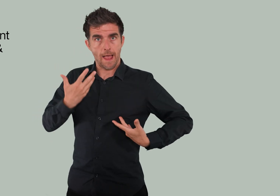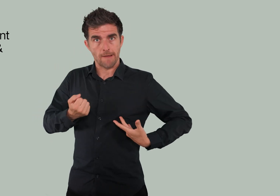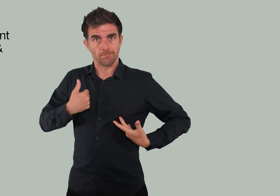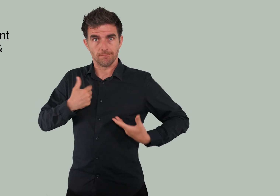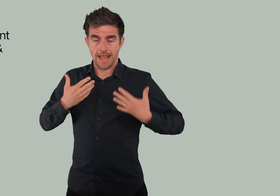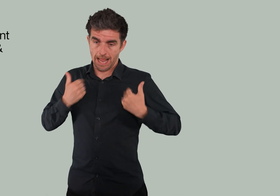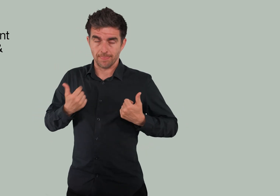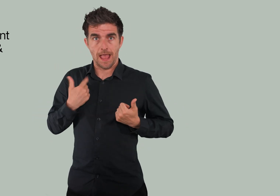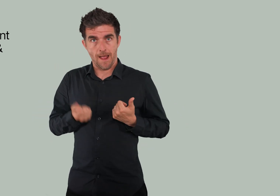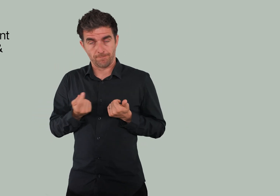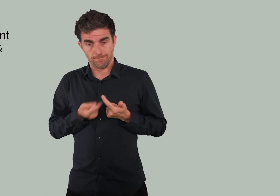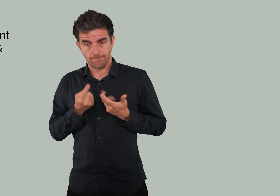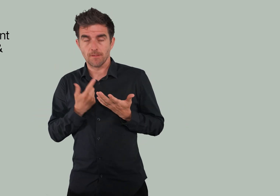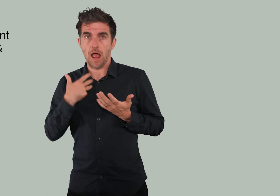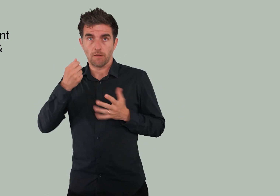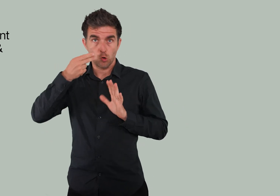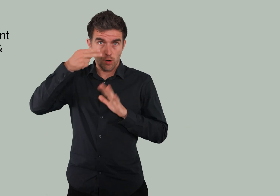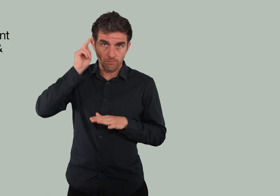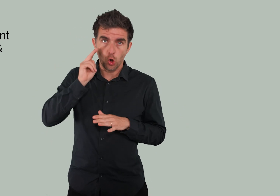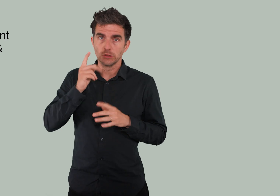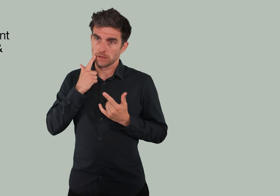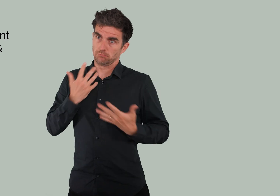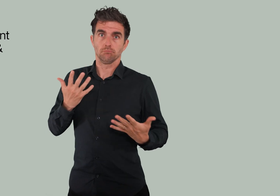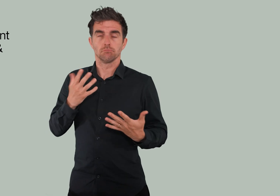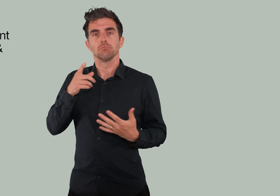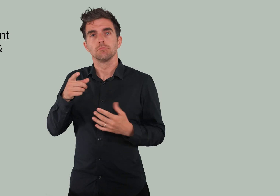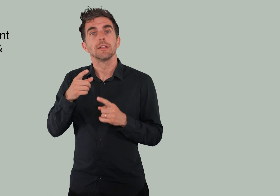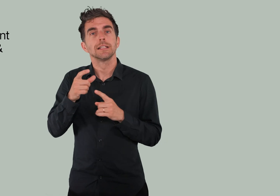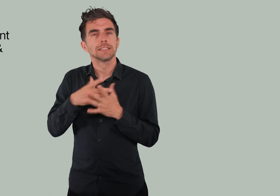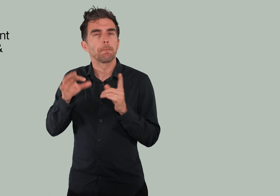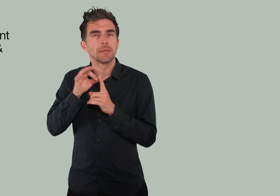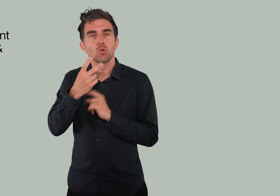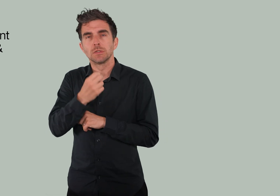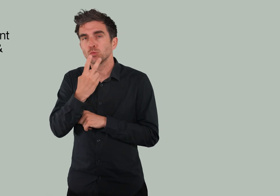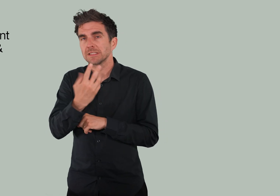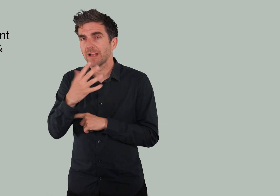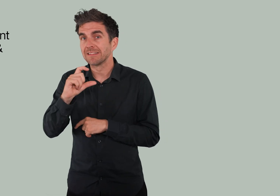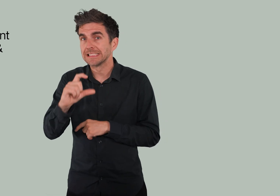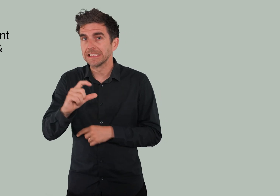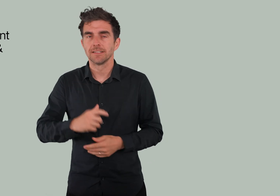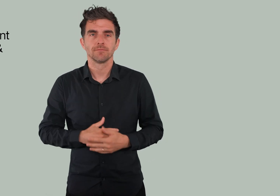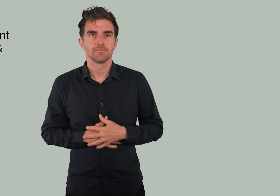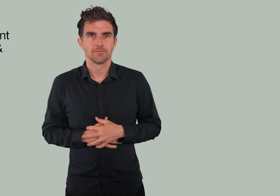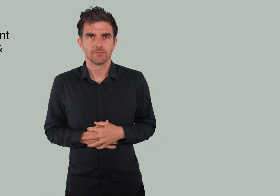the impact of their health condition or neurodiversity (DWP, 2025c).